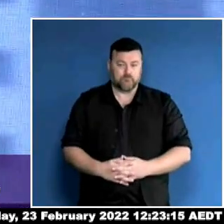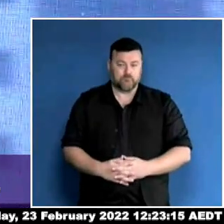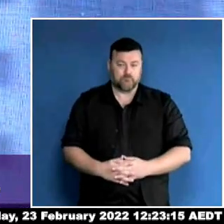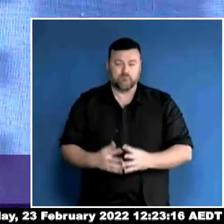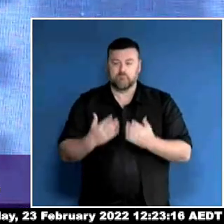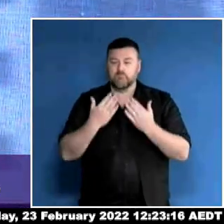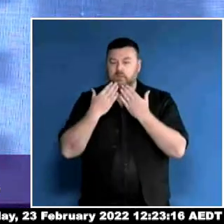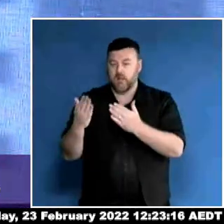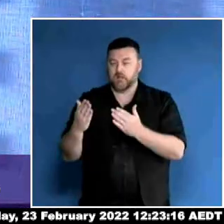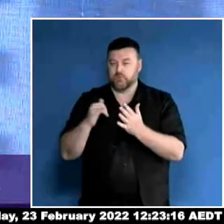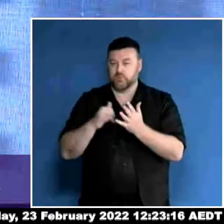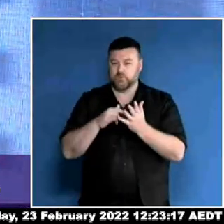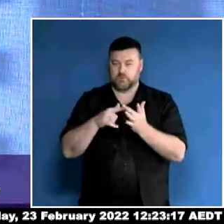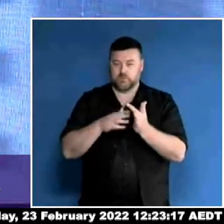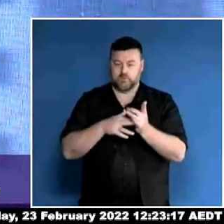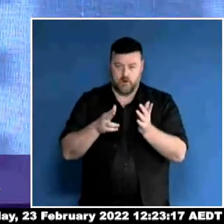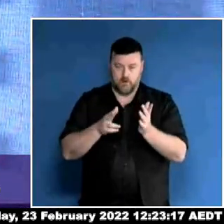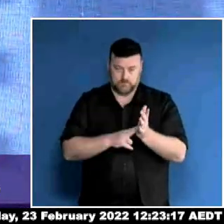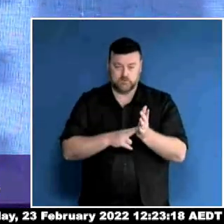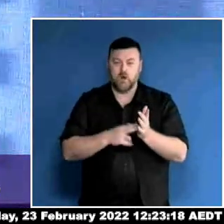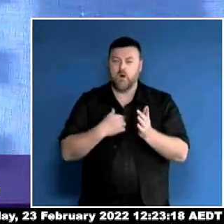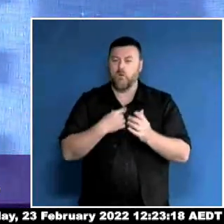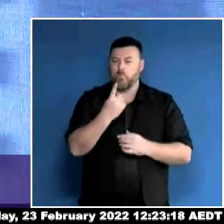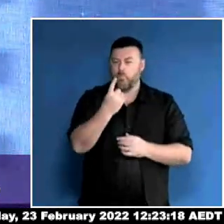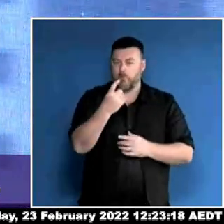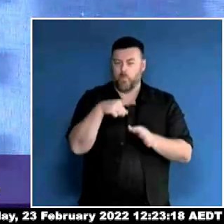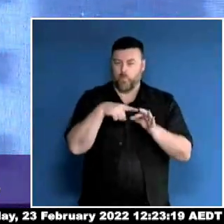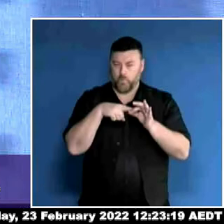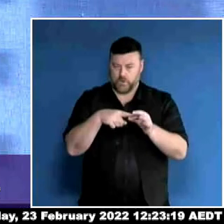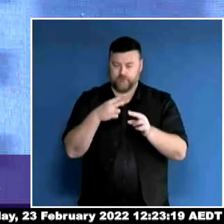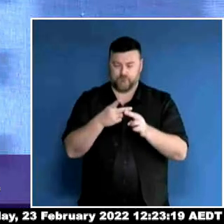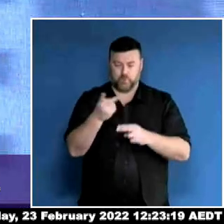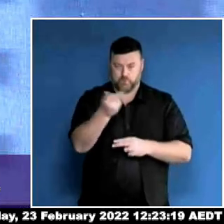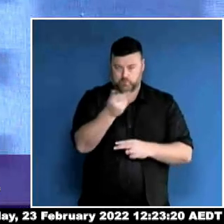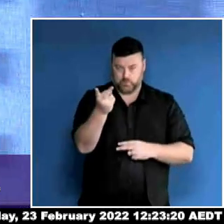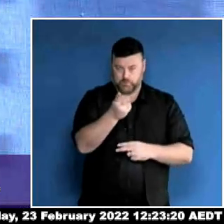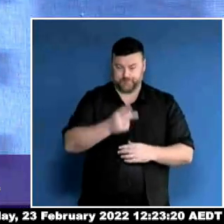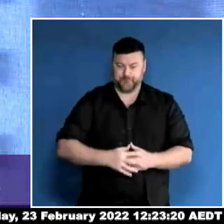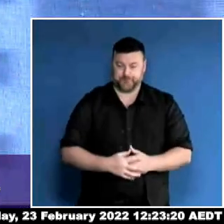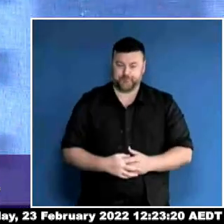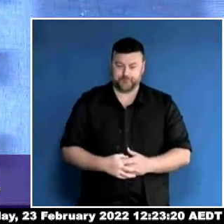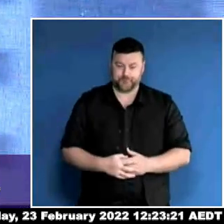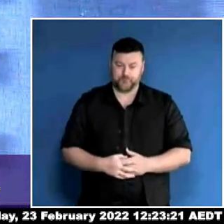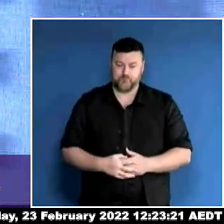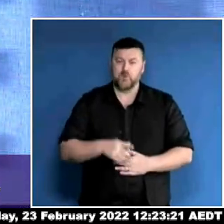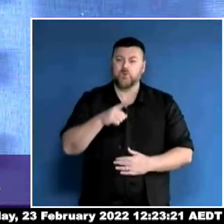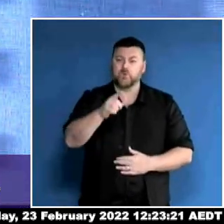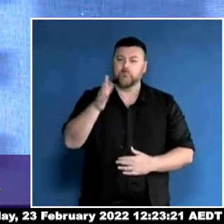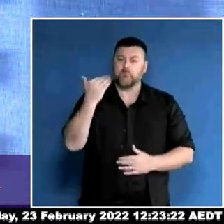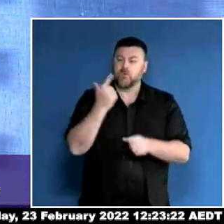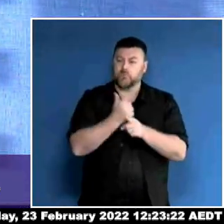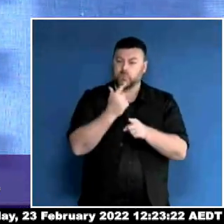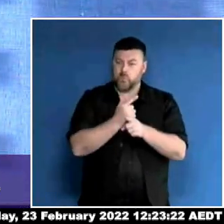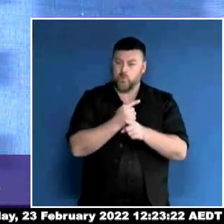for their questions. But you've spoken of a number of systemic barriers this morning and